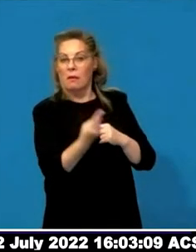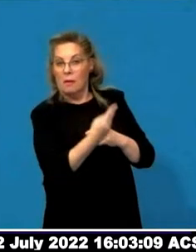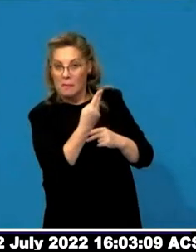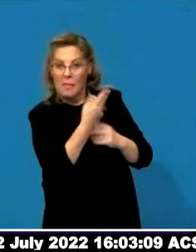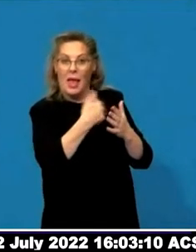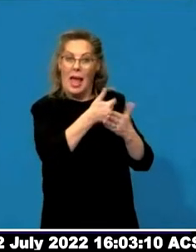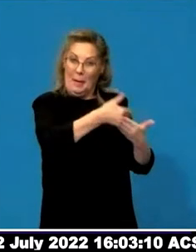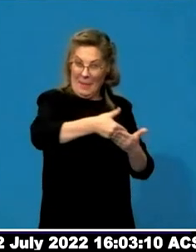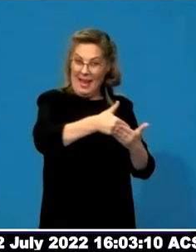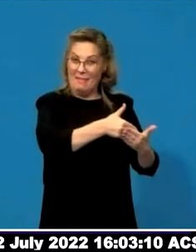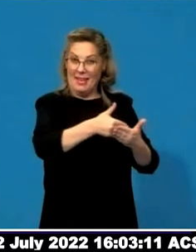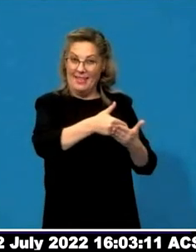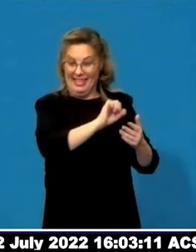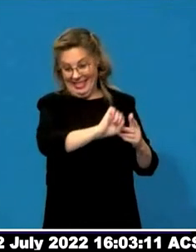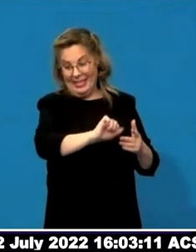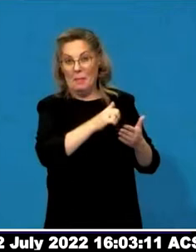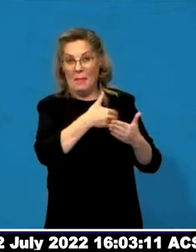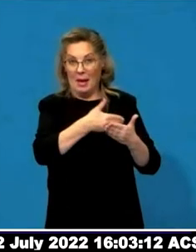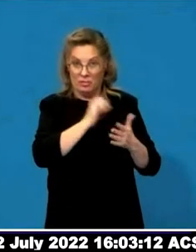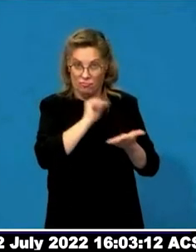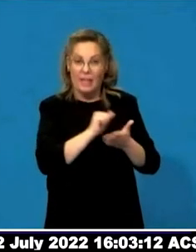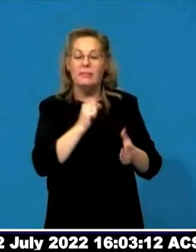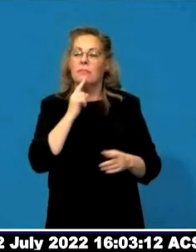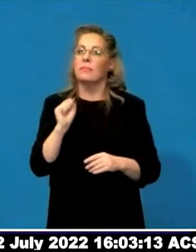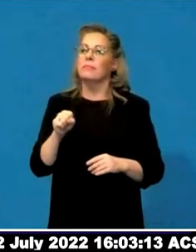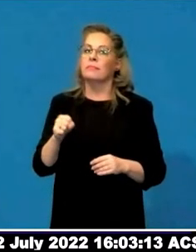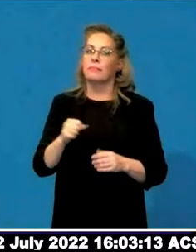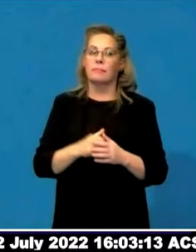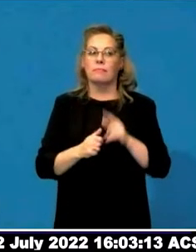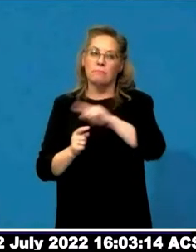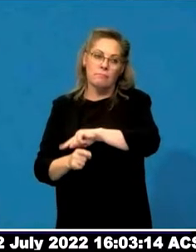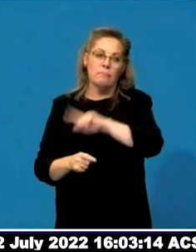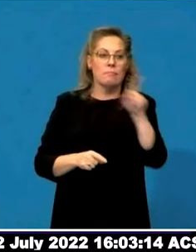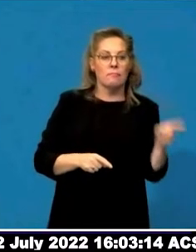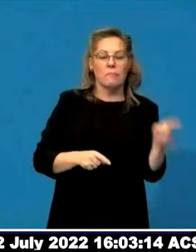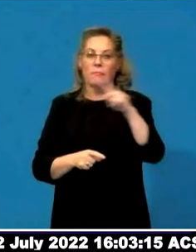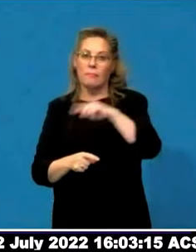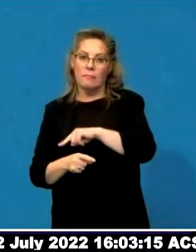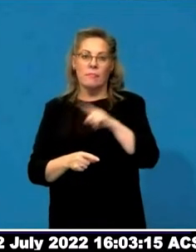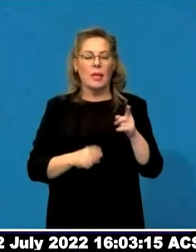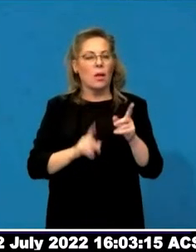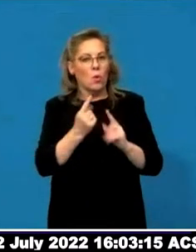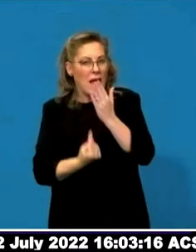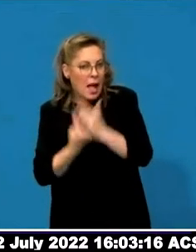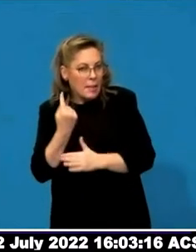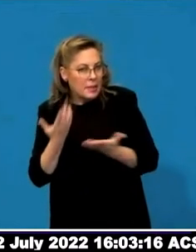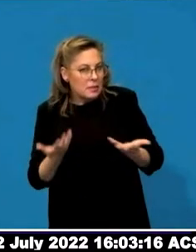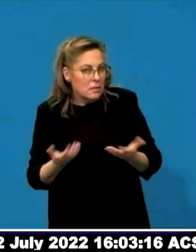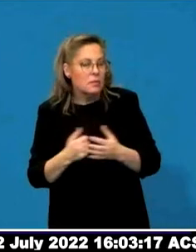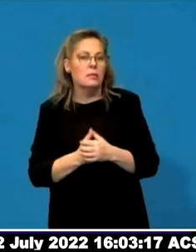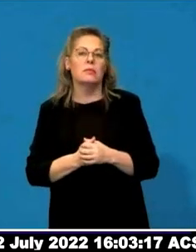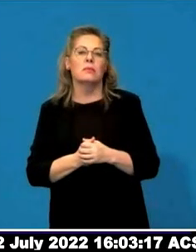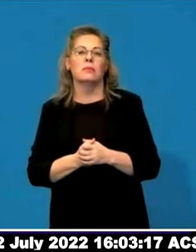And can you tell me a little bit about what happened in September?